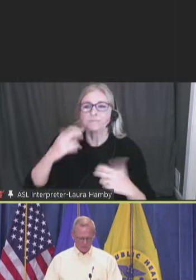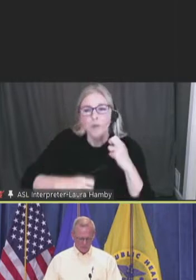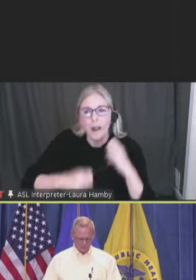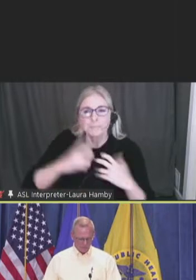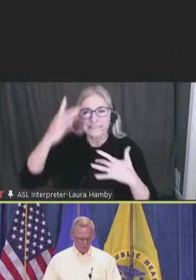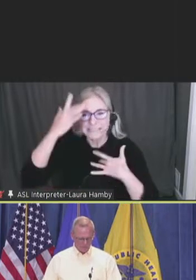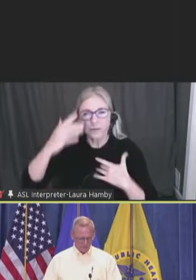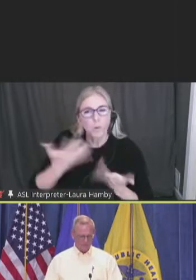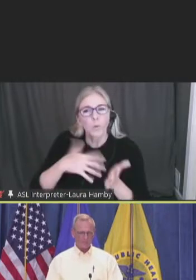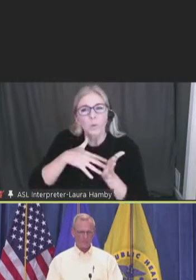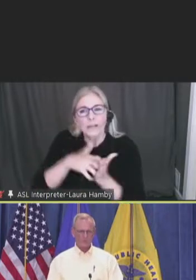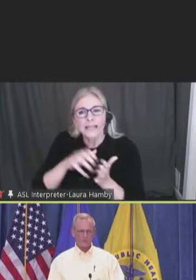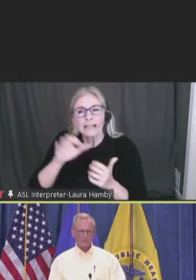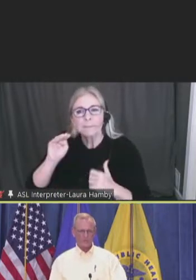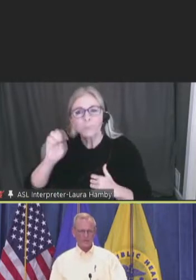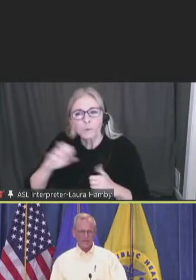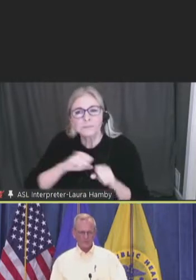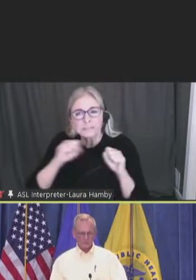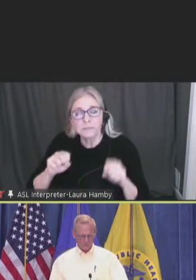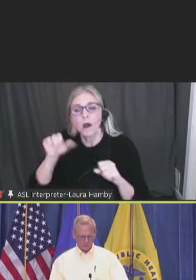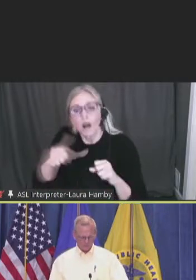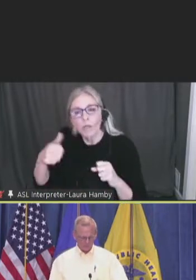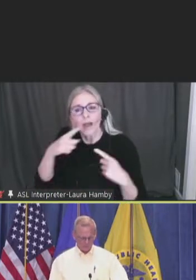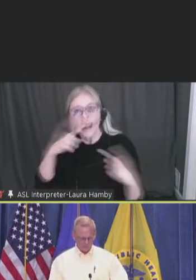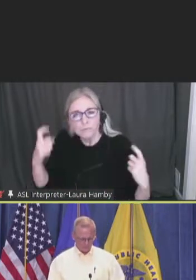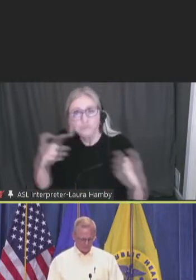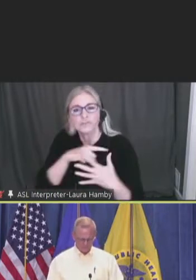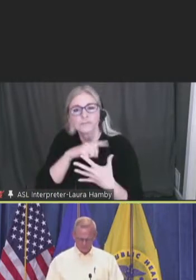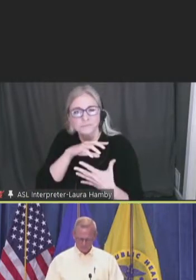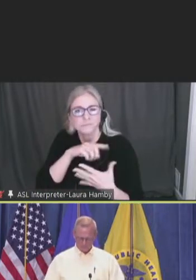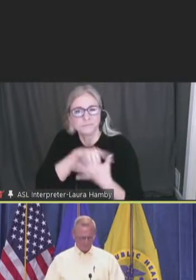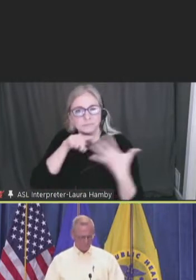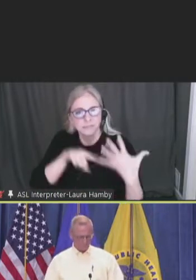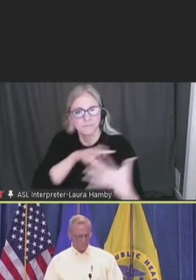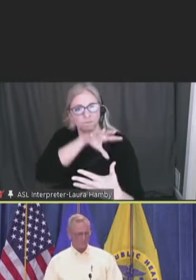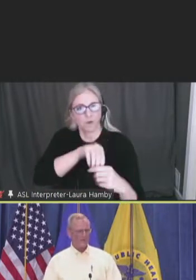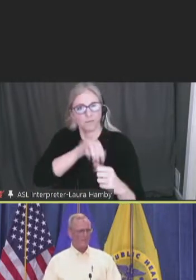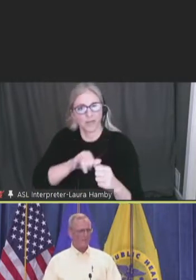systems, and people with underlying allergies.